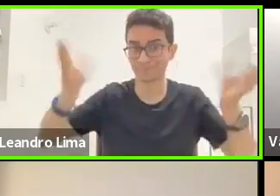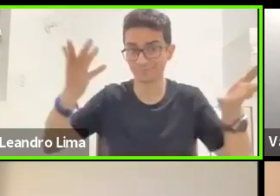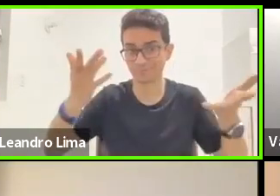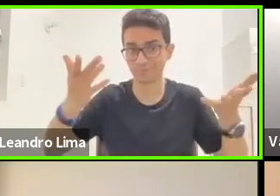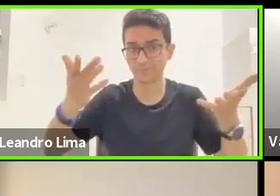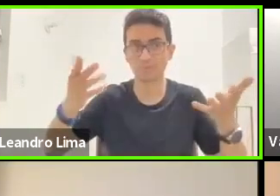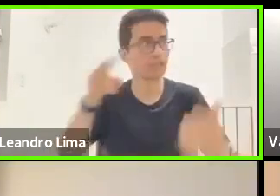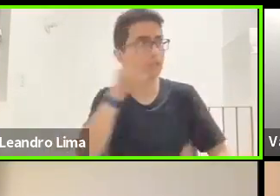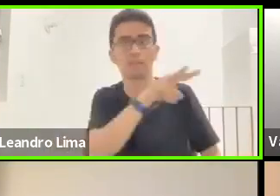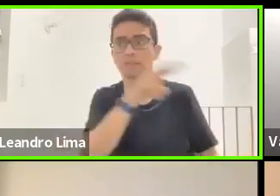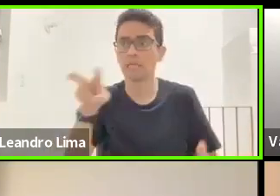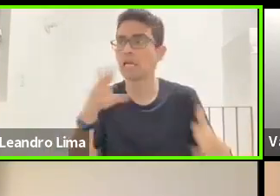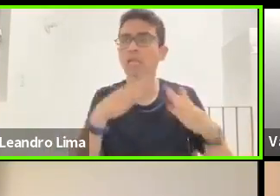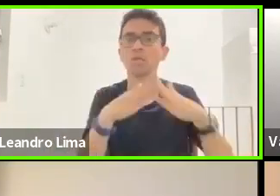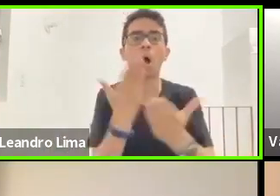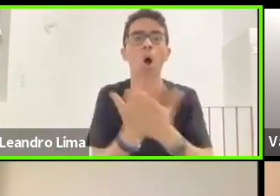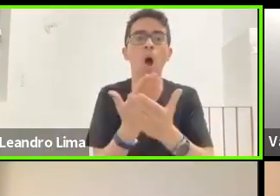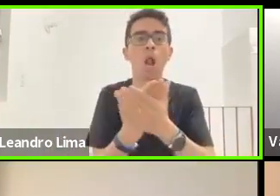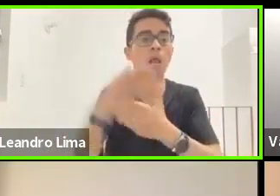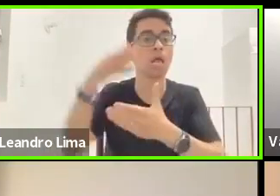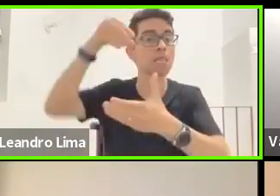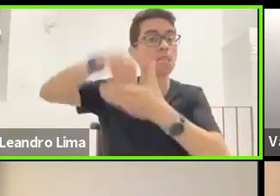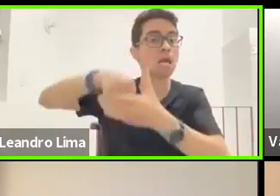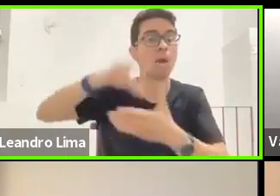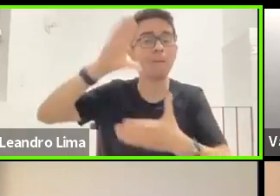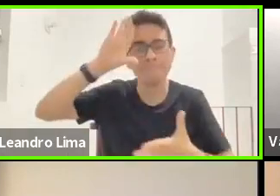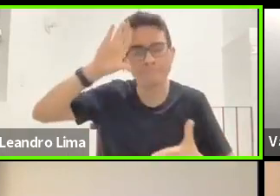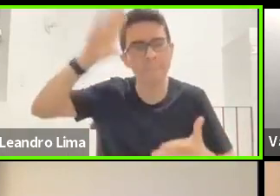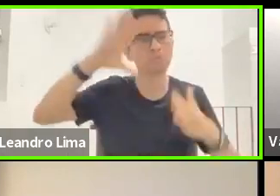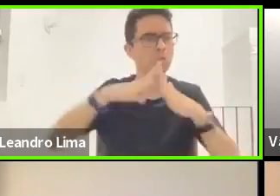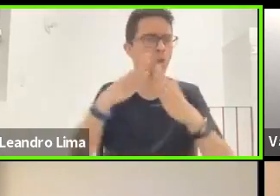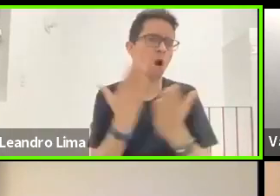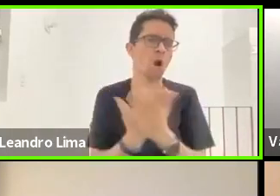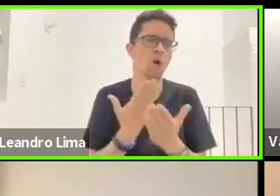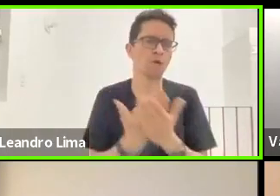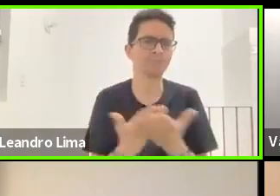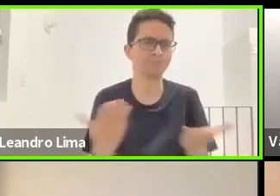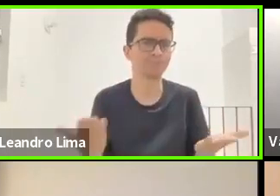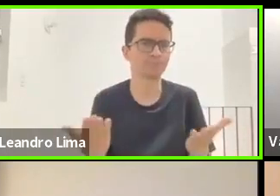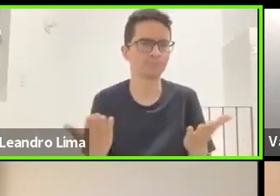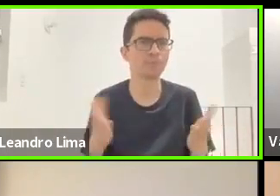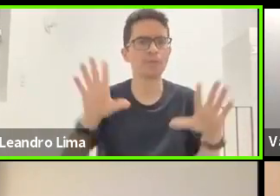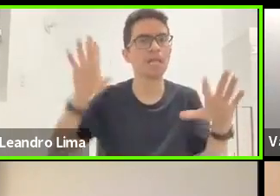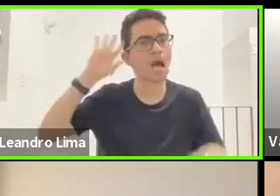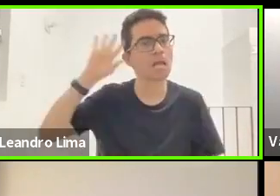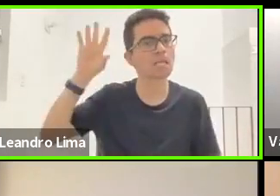Inside, working settings or Inside. Working settings or, especially schools, well especially schools where we are. suppose supposed to develop my